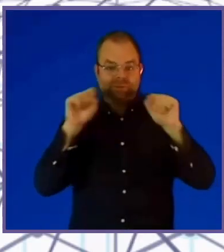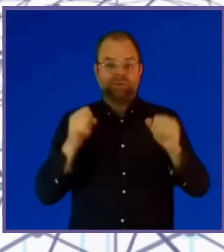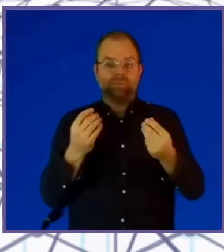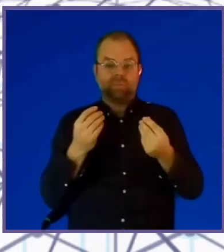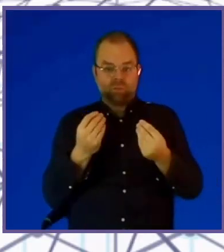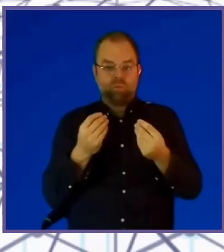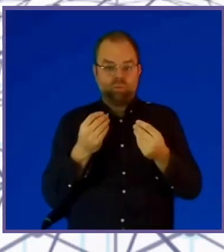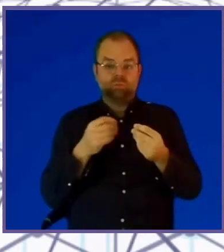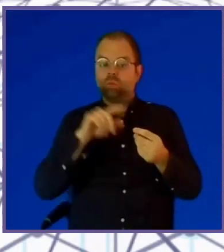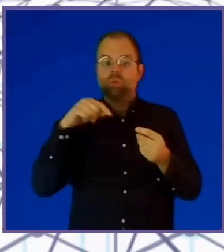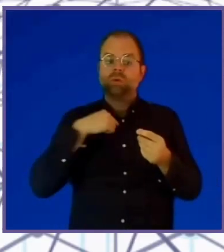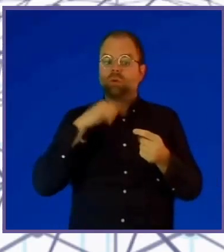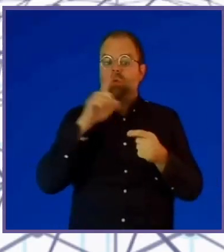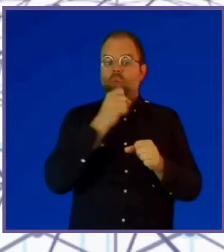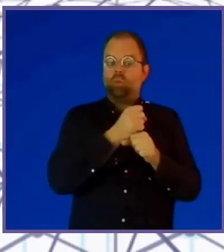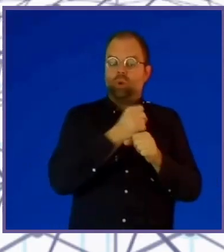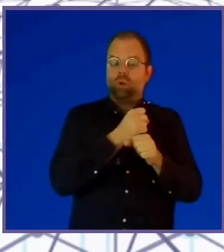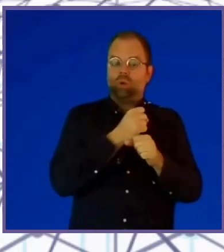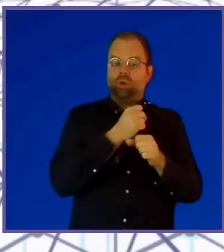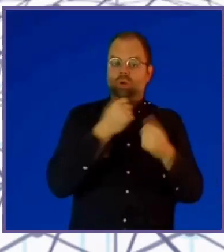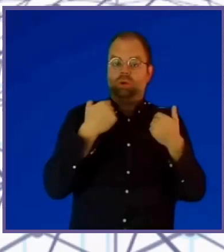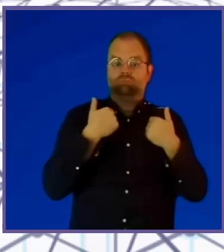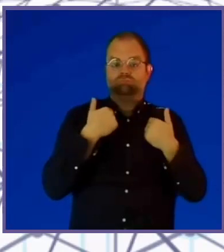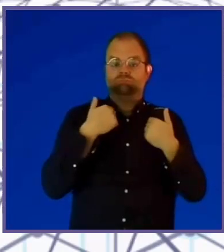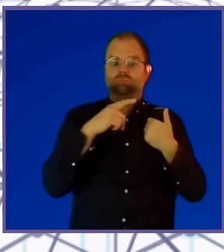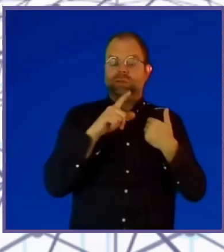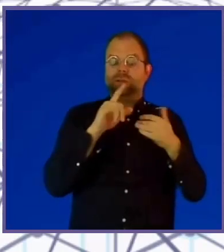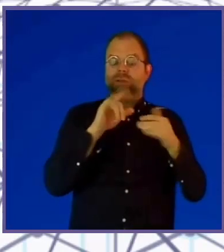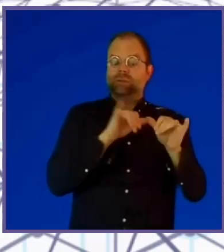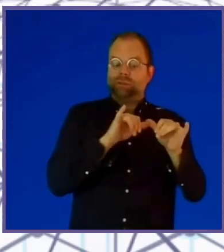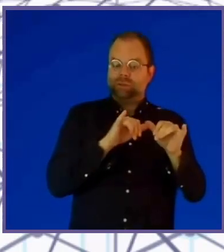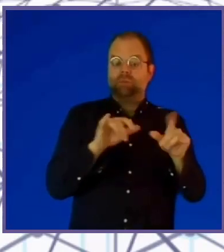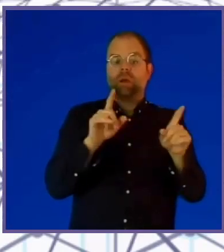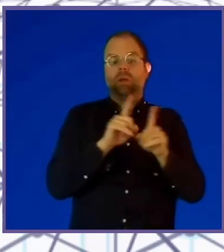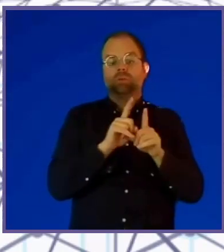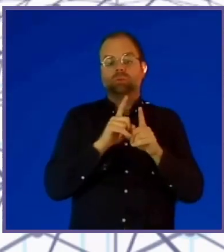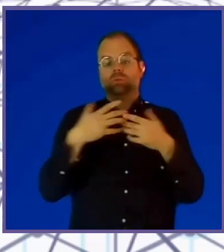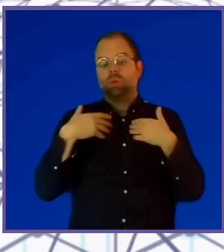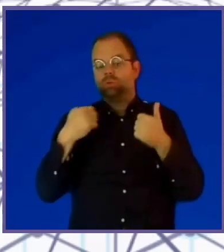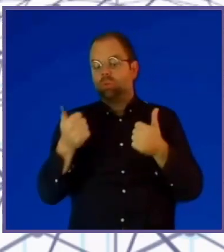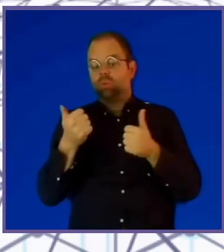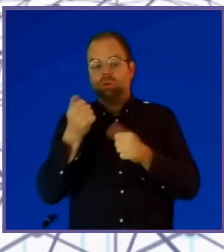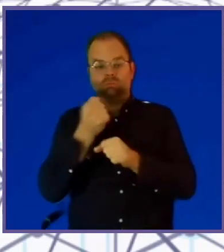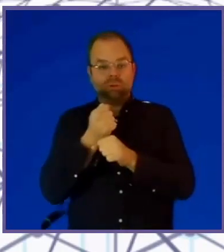The Centre for Disabled Children. Assistants who work on wheelchair distribution programmes in Nepal.